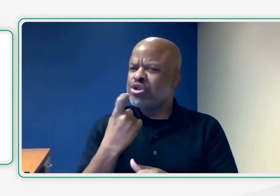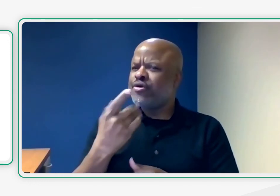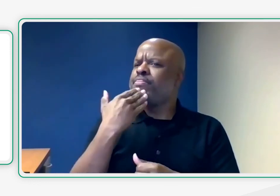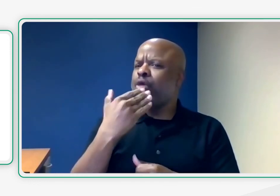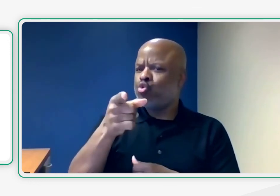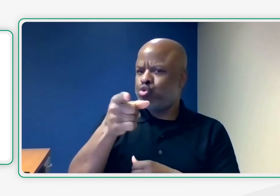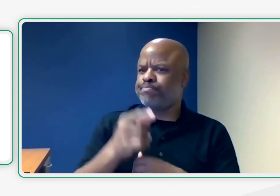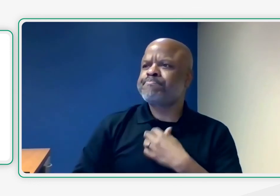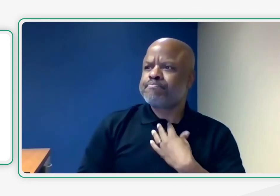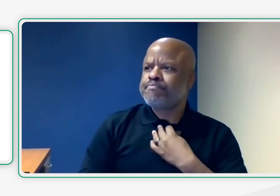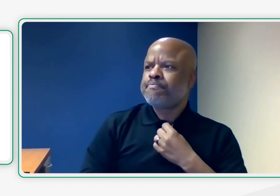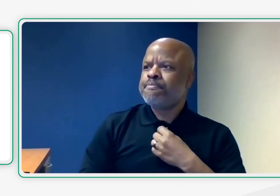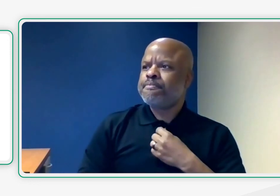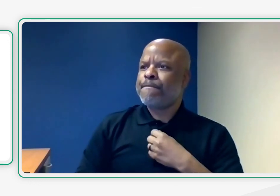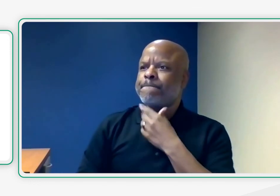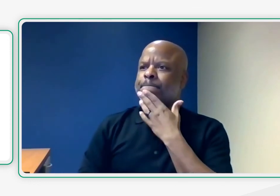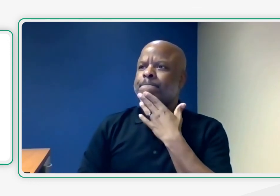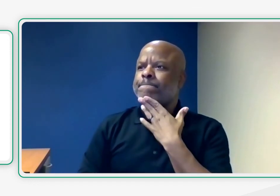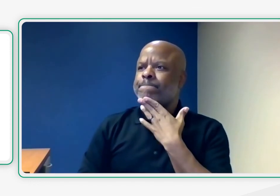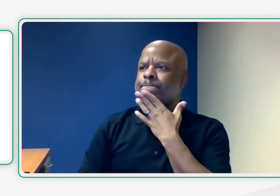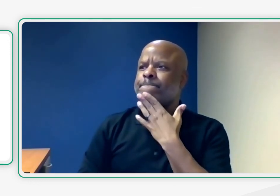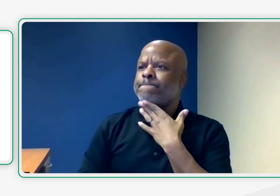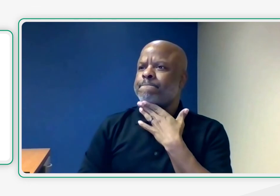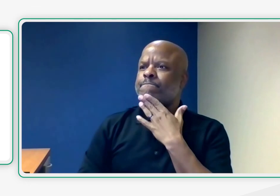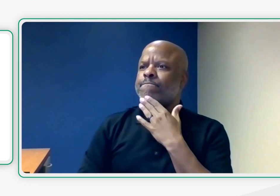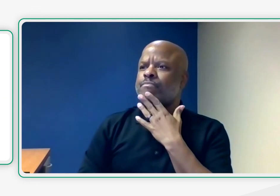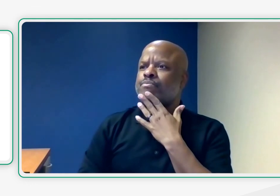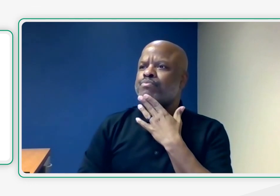how they can help me improve on these concepts. That's a good question. Thank you for asking.